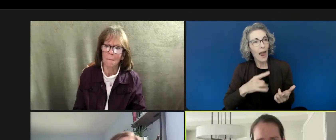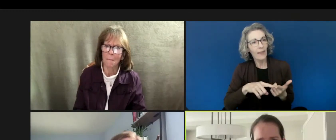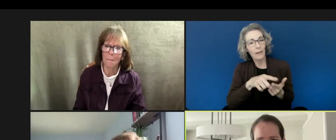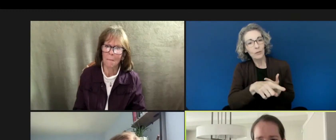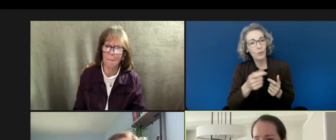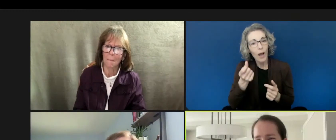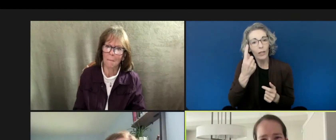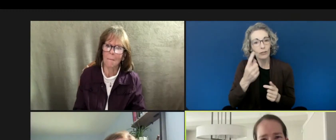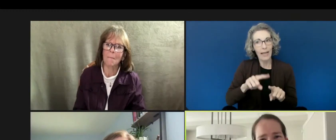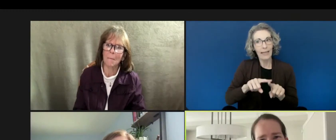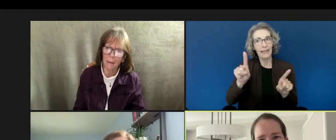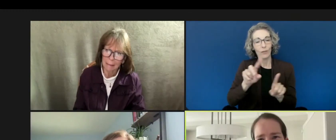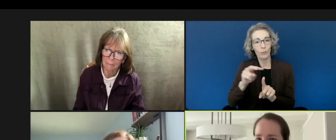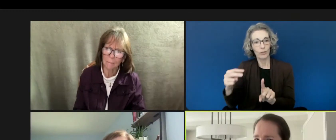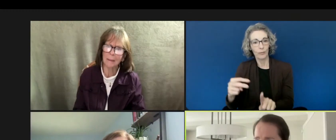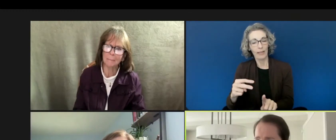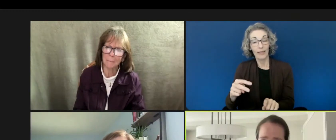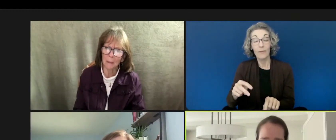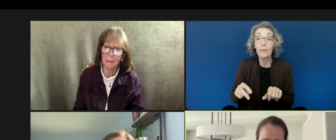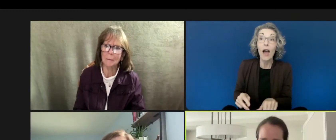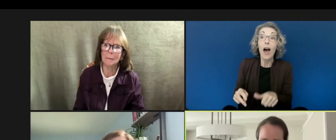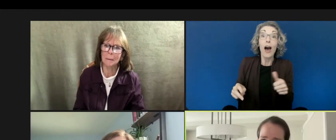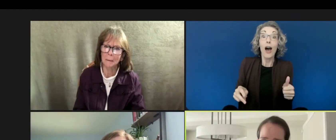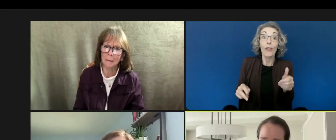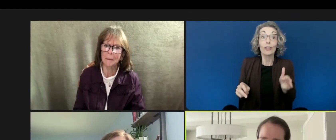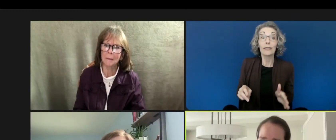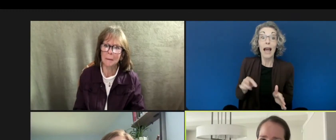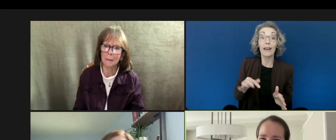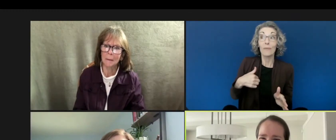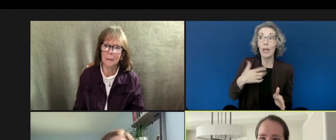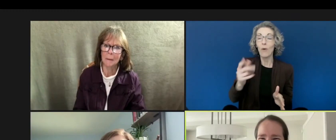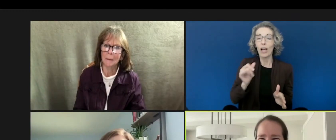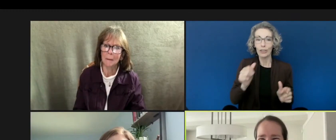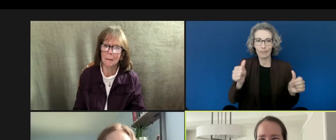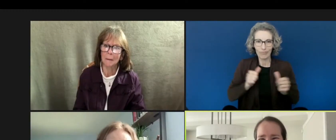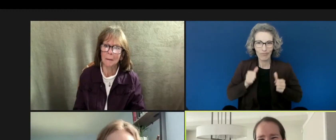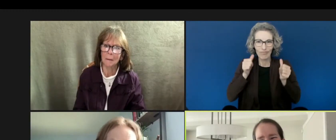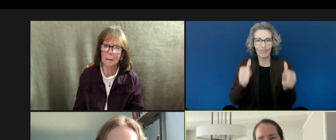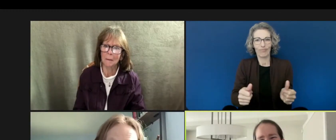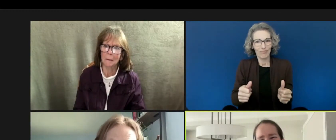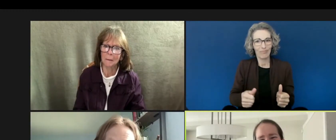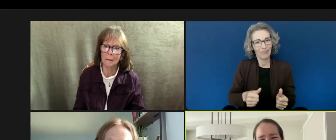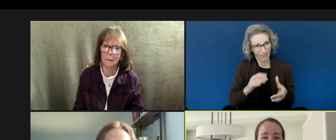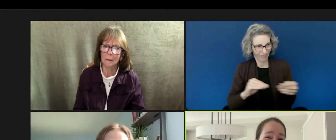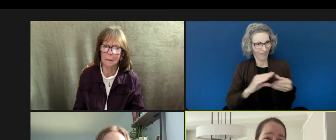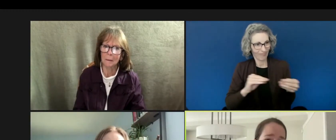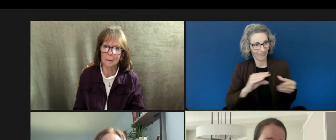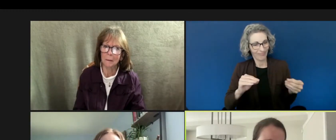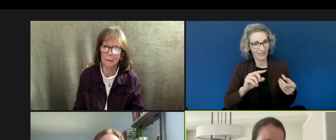Right. The other side of me would want to come in blazing, [LAUGH] and